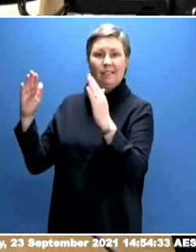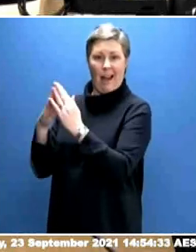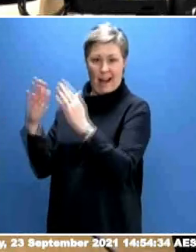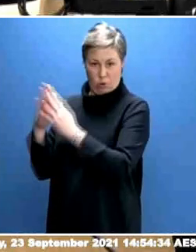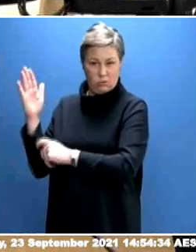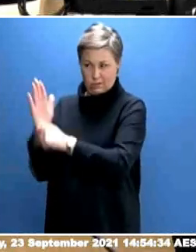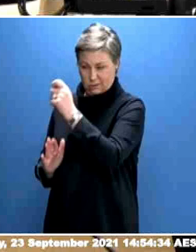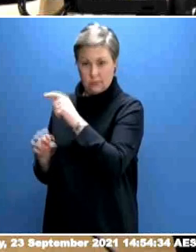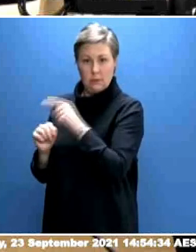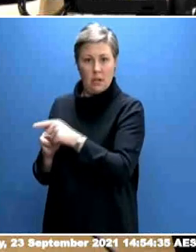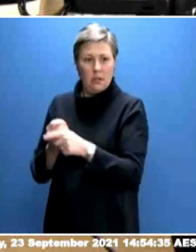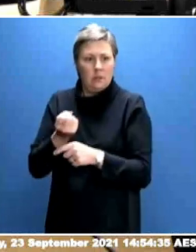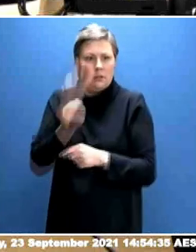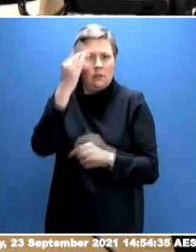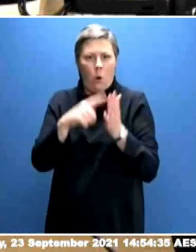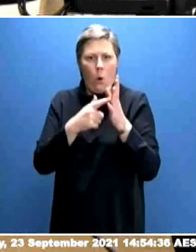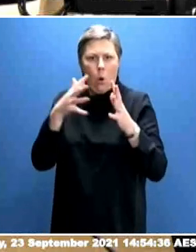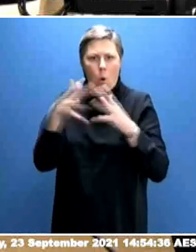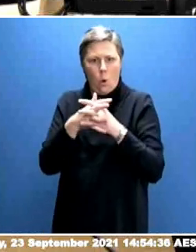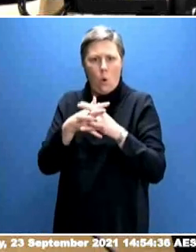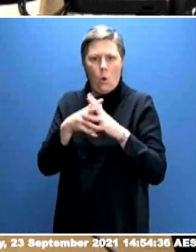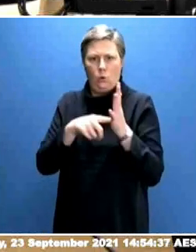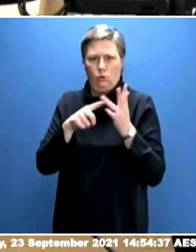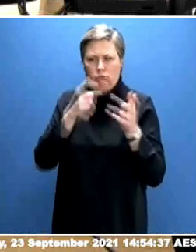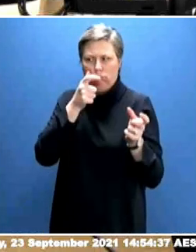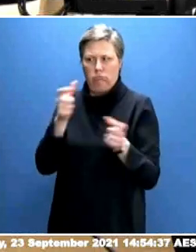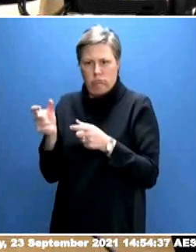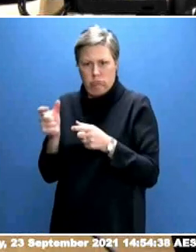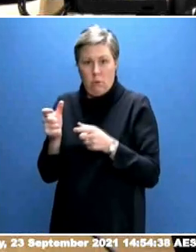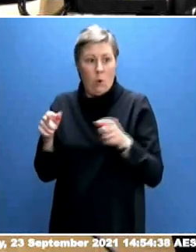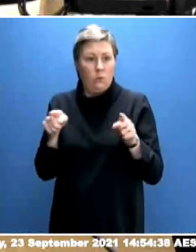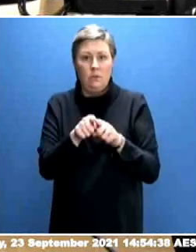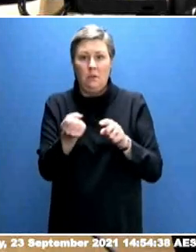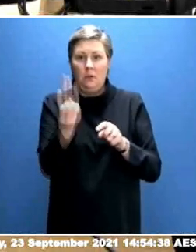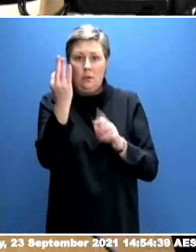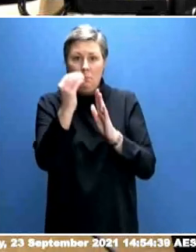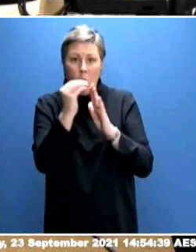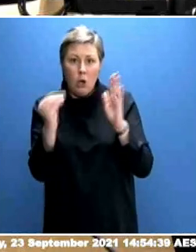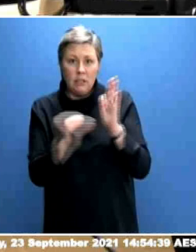that legislative backing but with a range of policy documents that